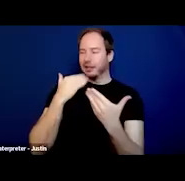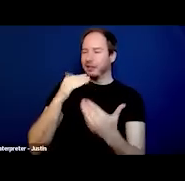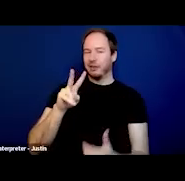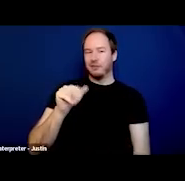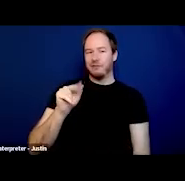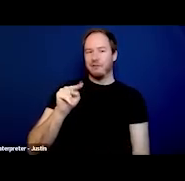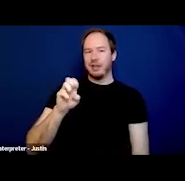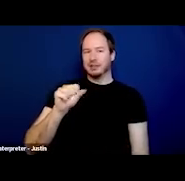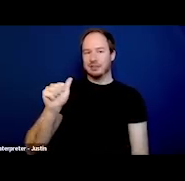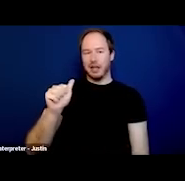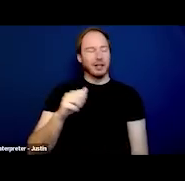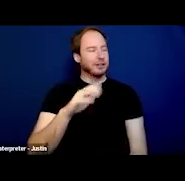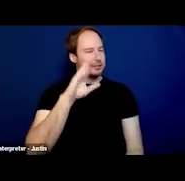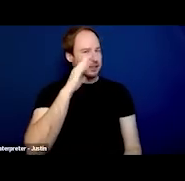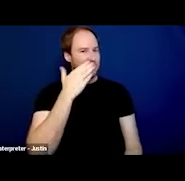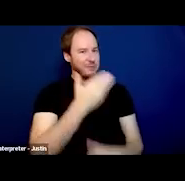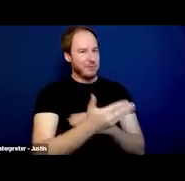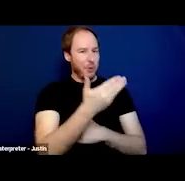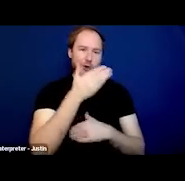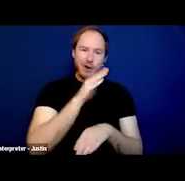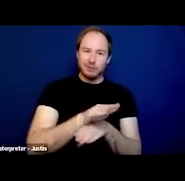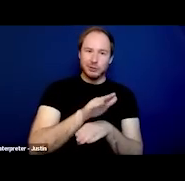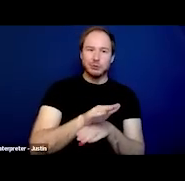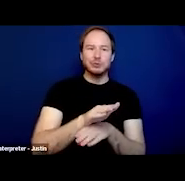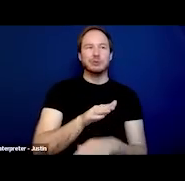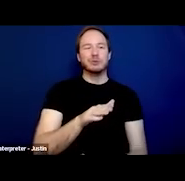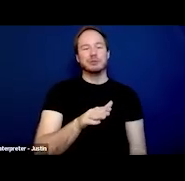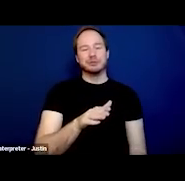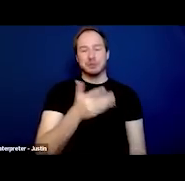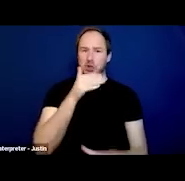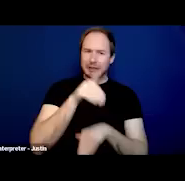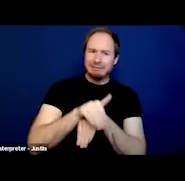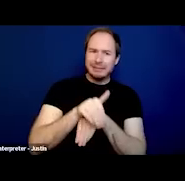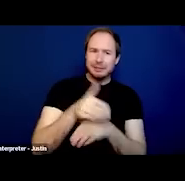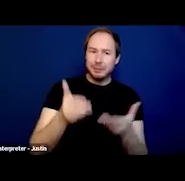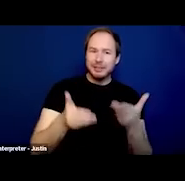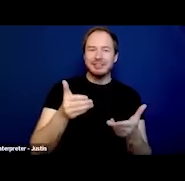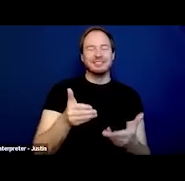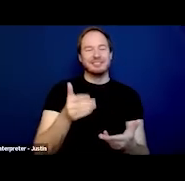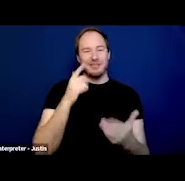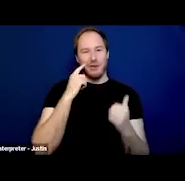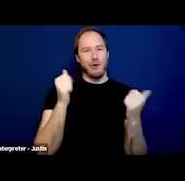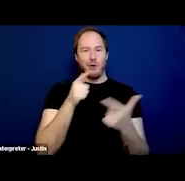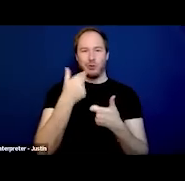Hi, good morning, afternoon, perhaps evening, to everyone today.